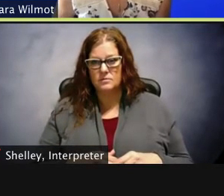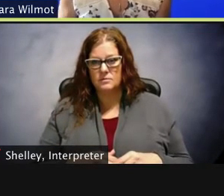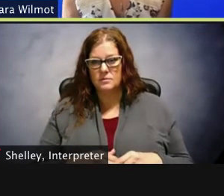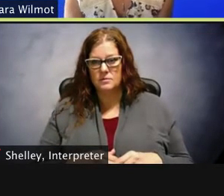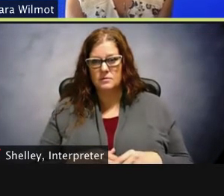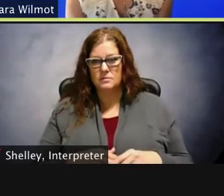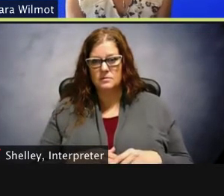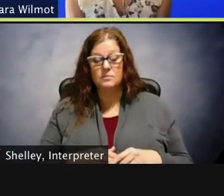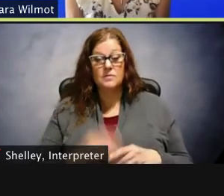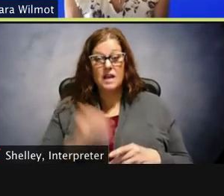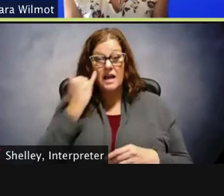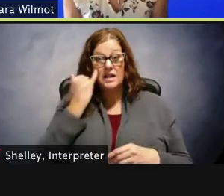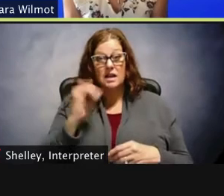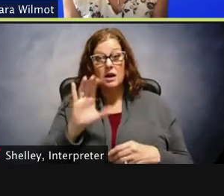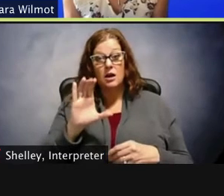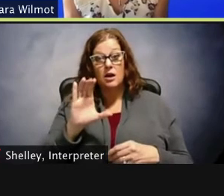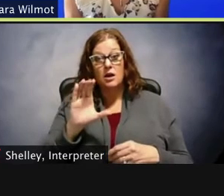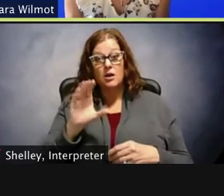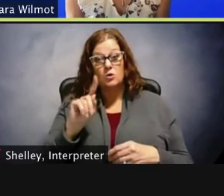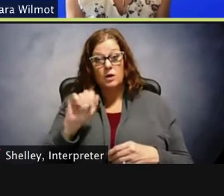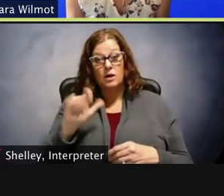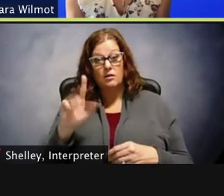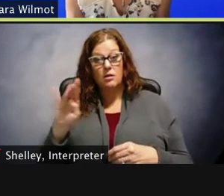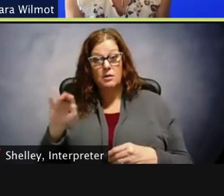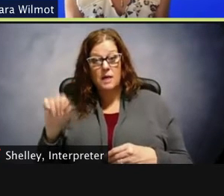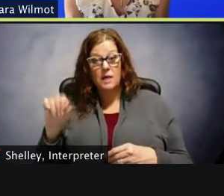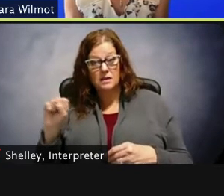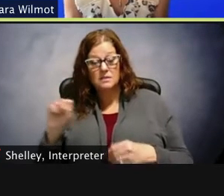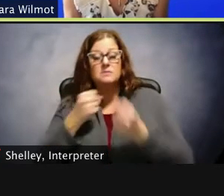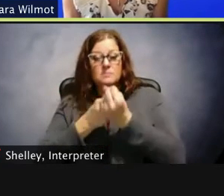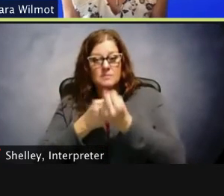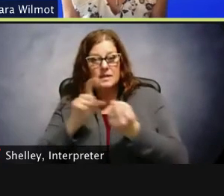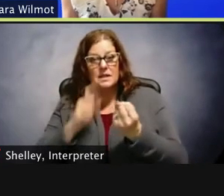critical mass importance further justifies the need for quality Communication Plans.